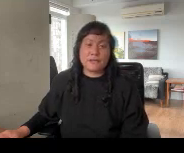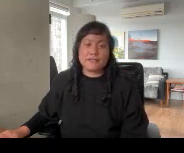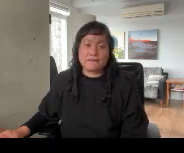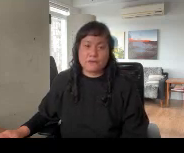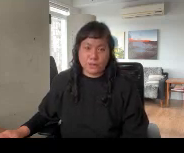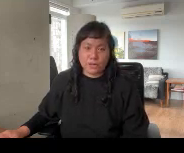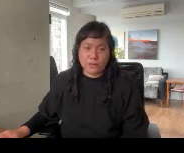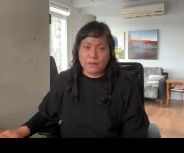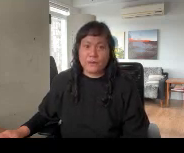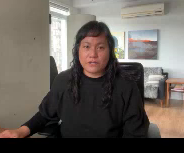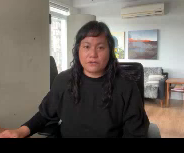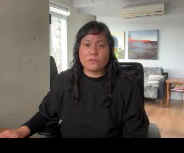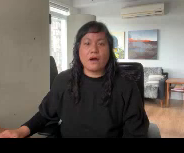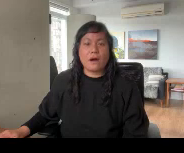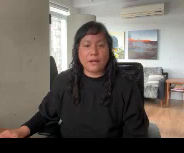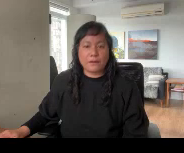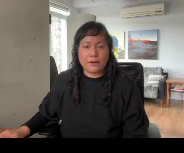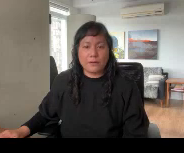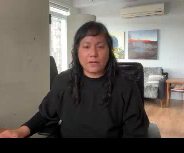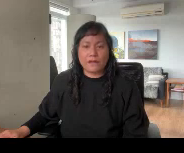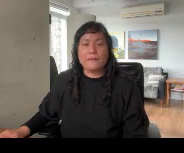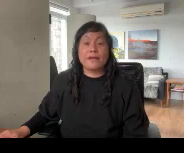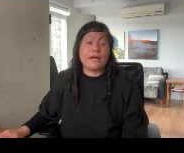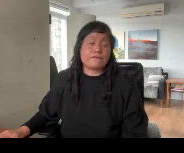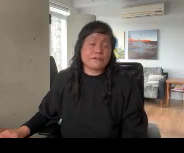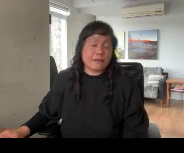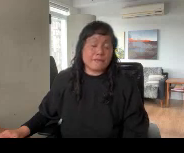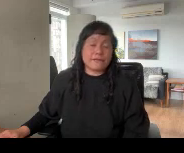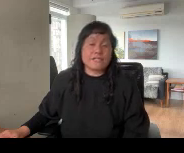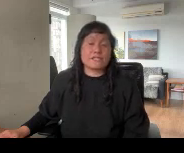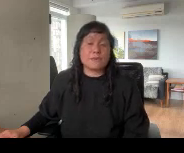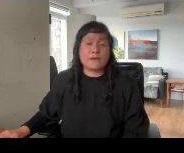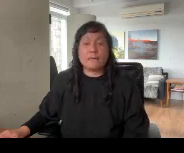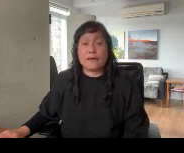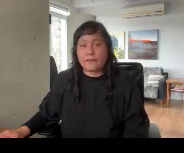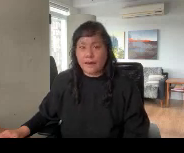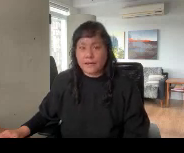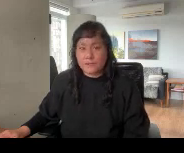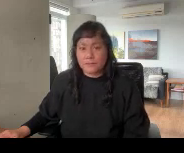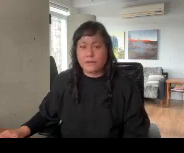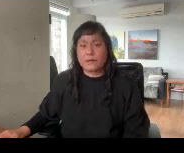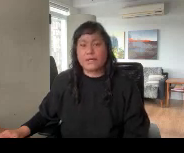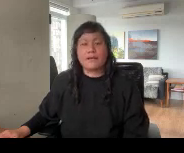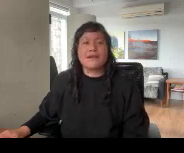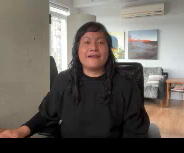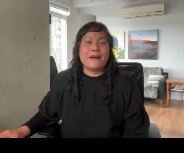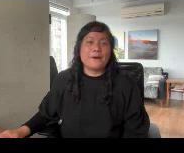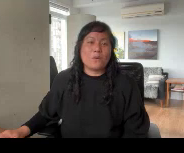aspects of the work that we do a high priority and for some of us, it's become the highest priority.